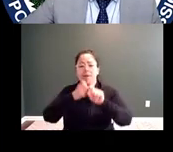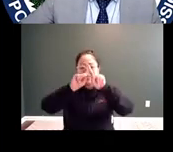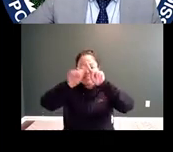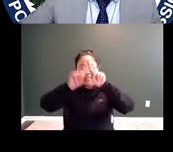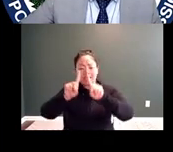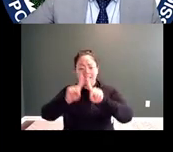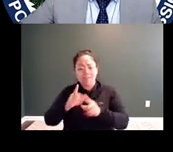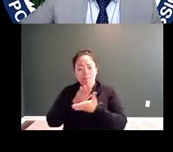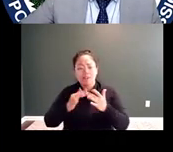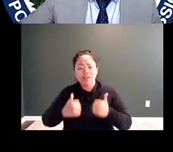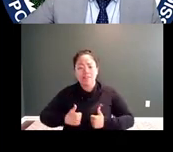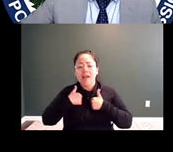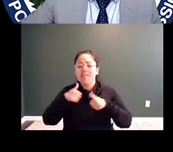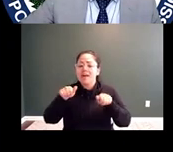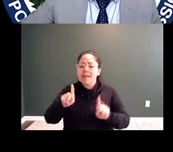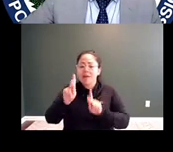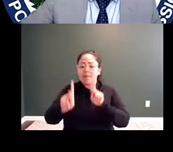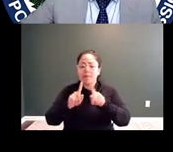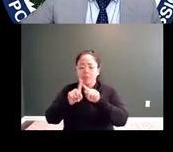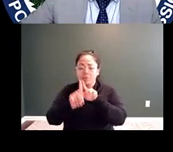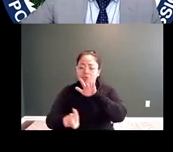and allowing people to show up as whoever they are.